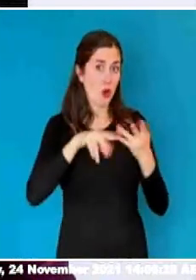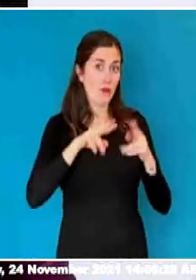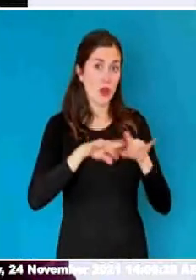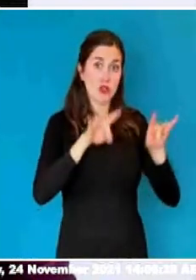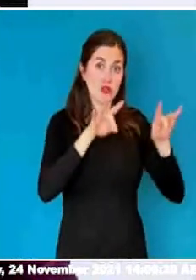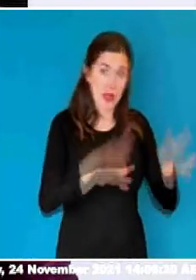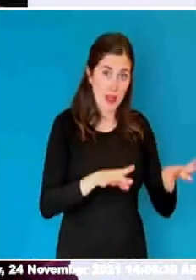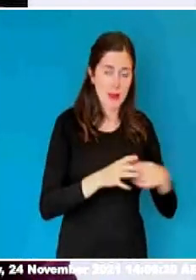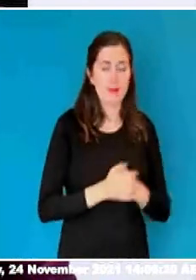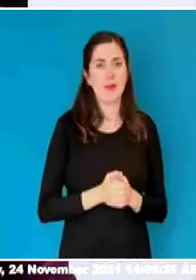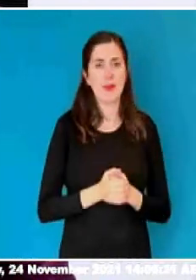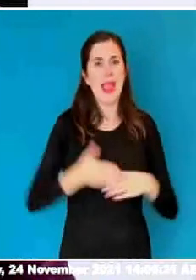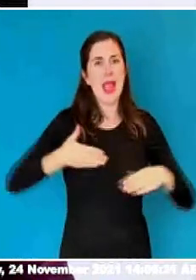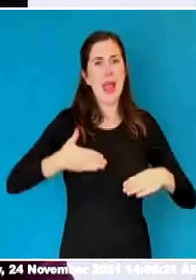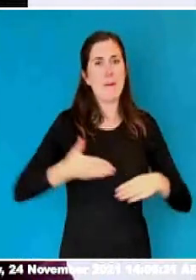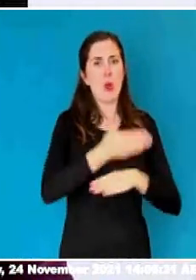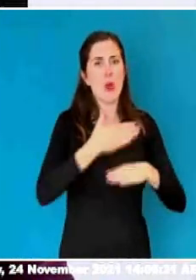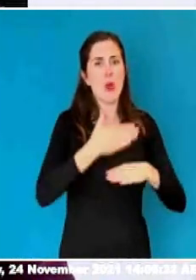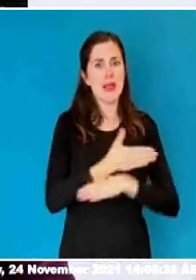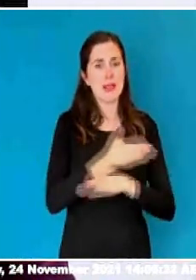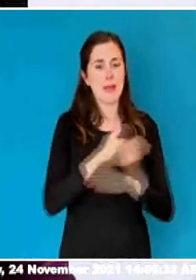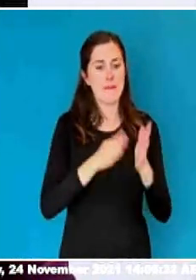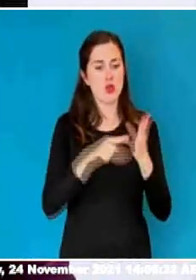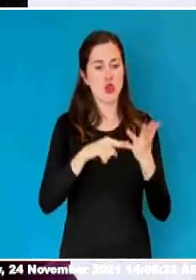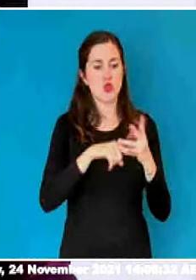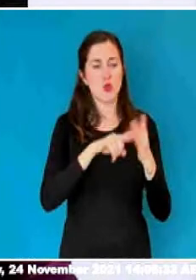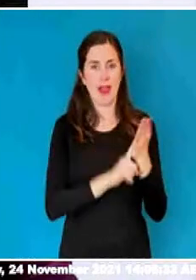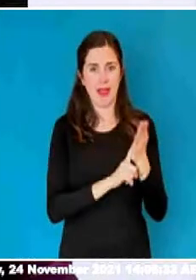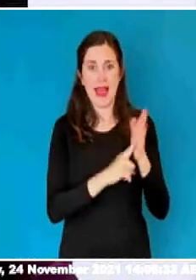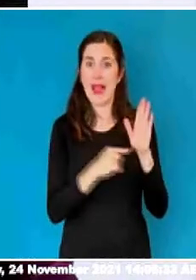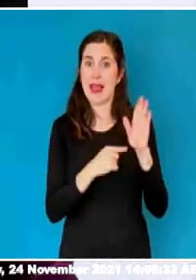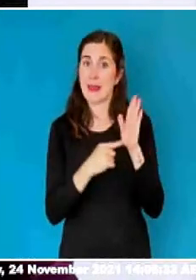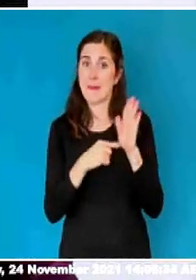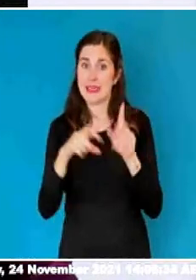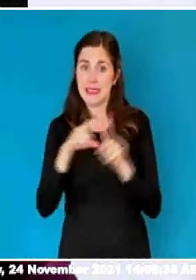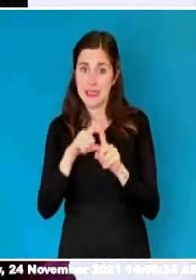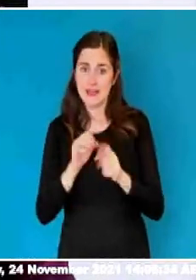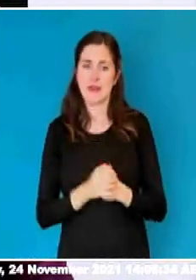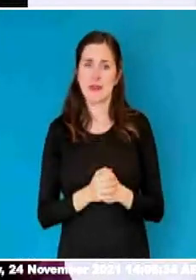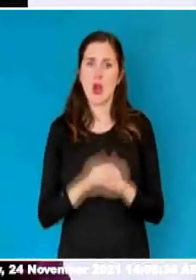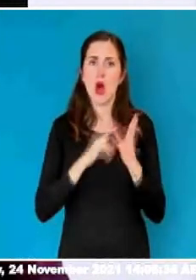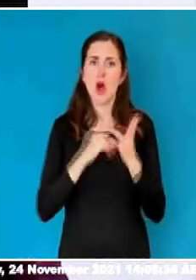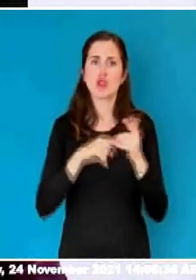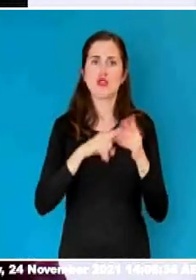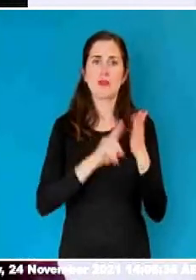Employers Mutual Limited, the Australasian Faculty of Occupational and Environmental